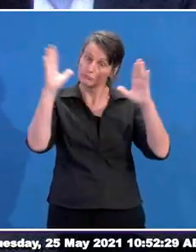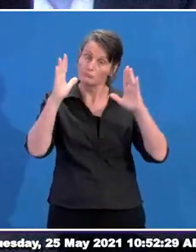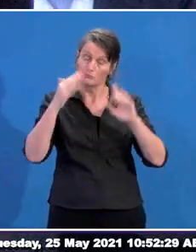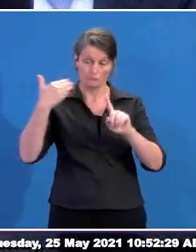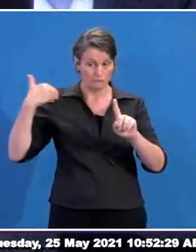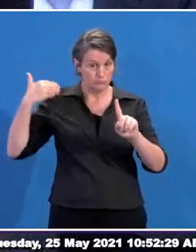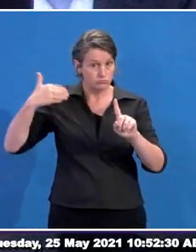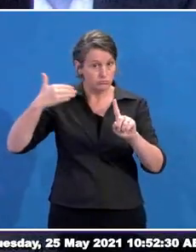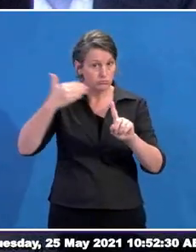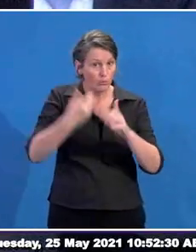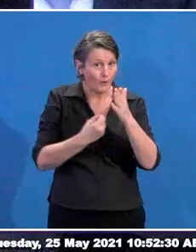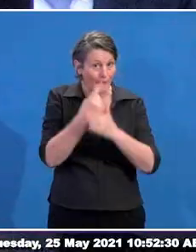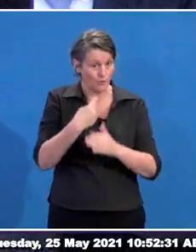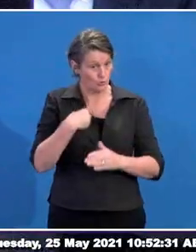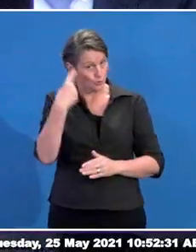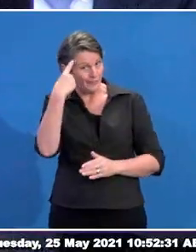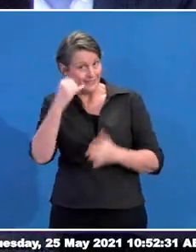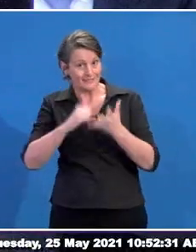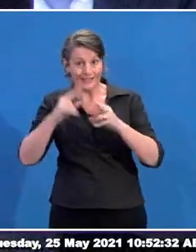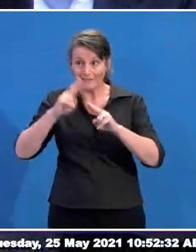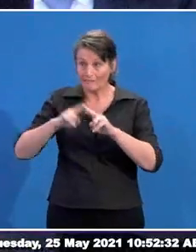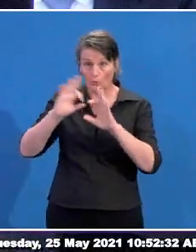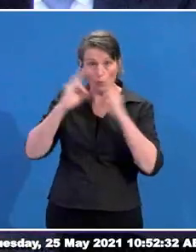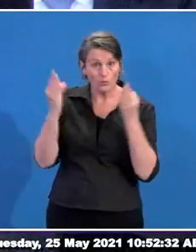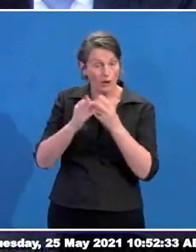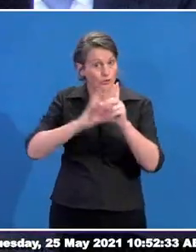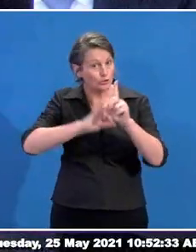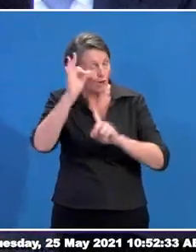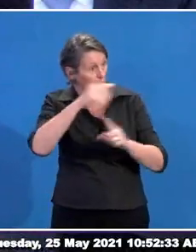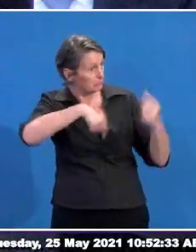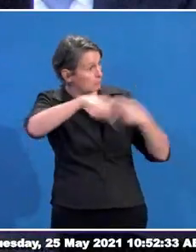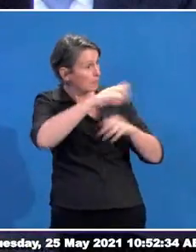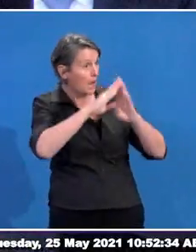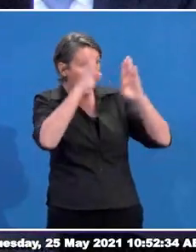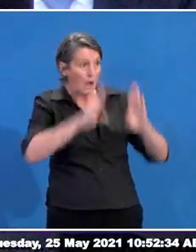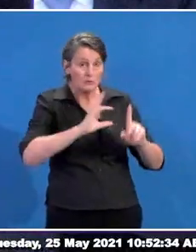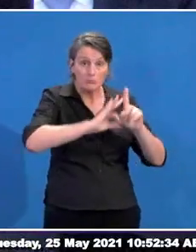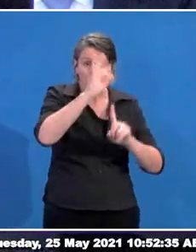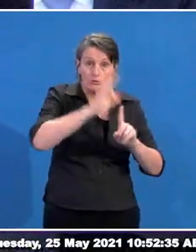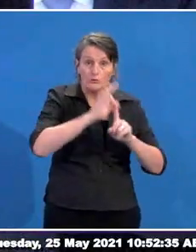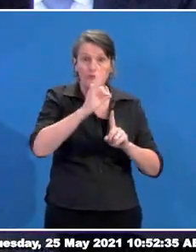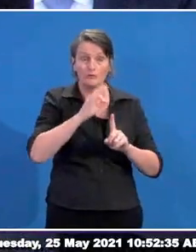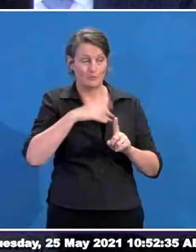have you seen any changes that have occurred since SP1 and SP2